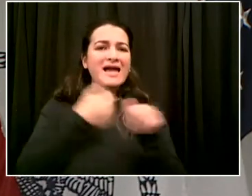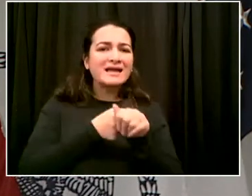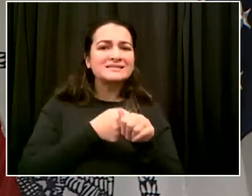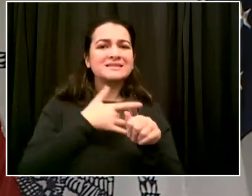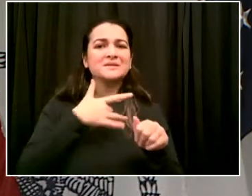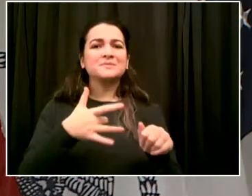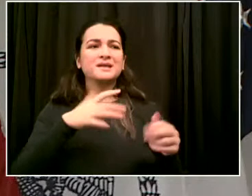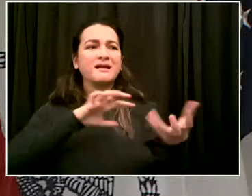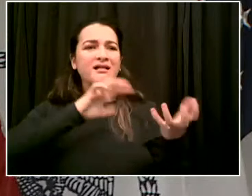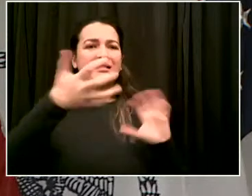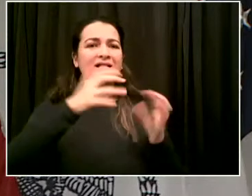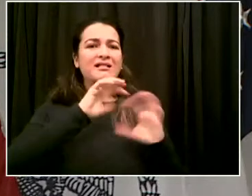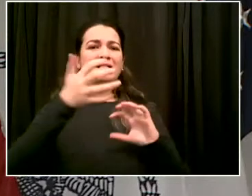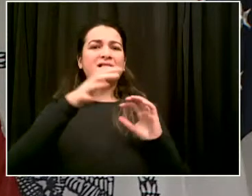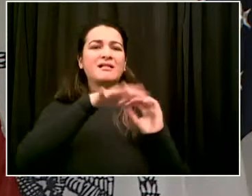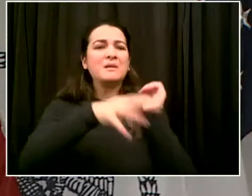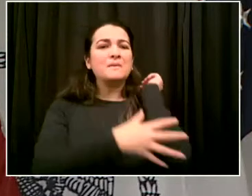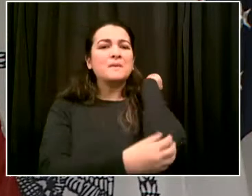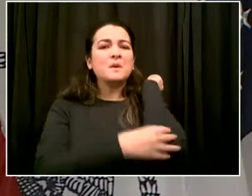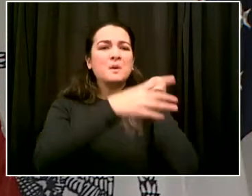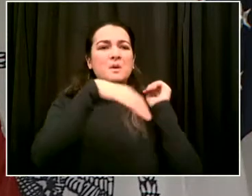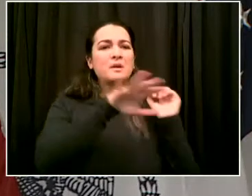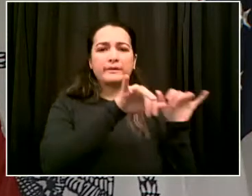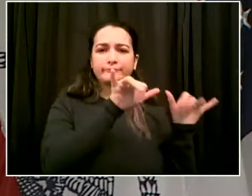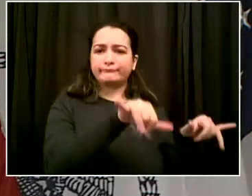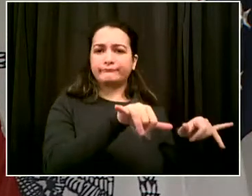NECK WORK K TO